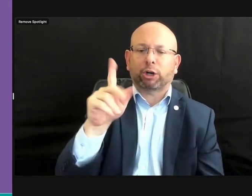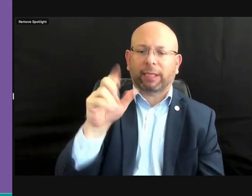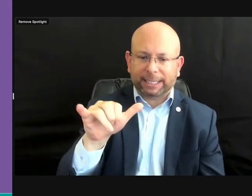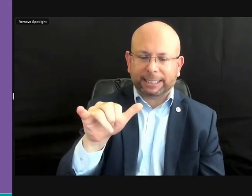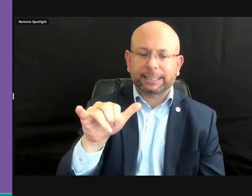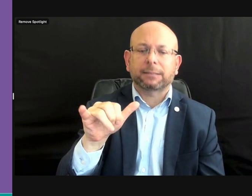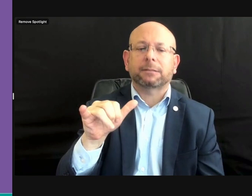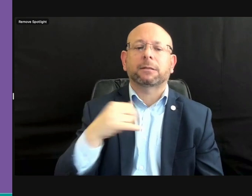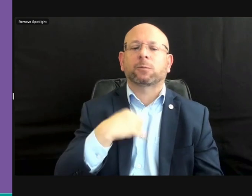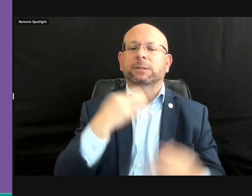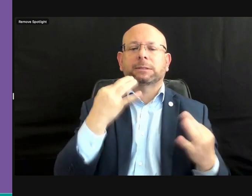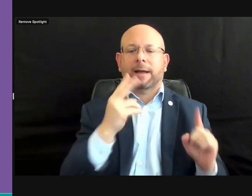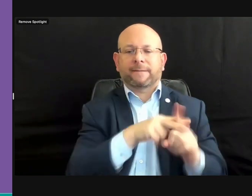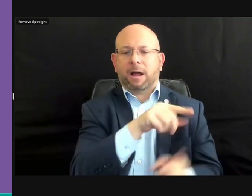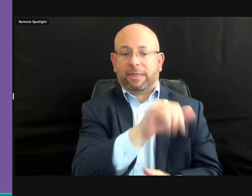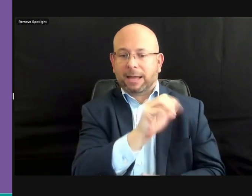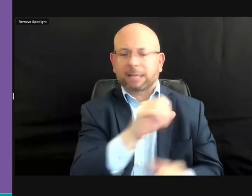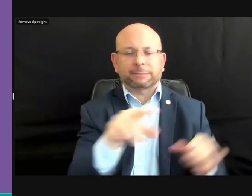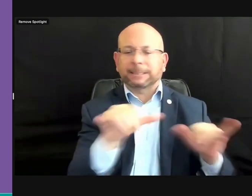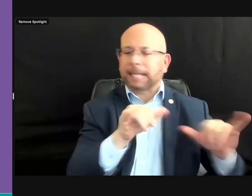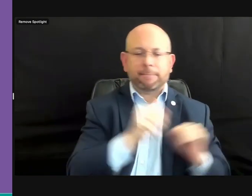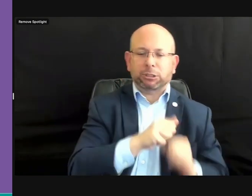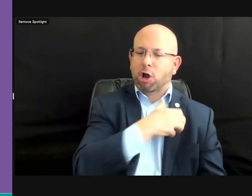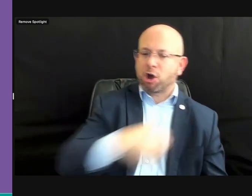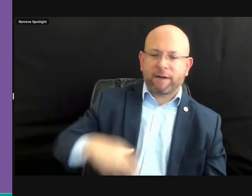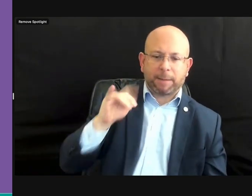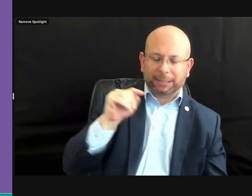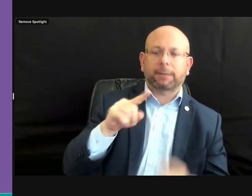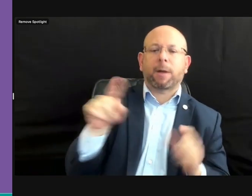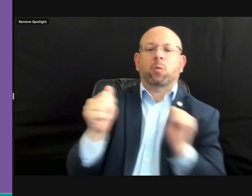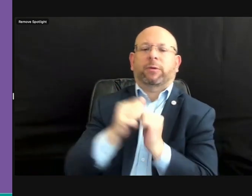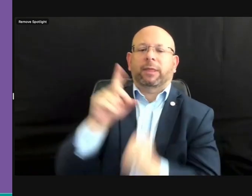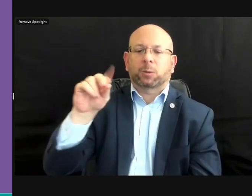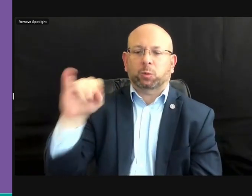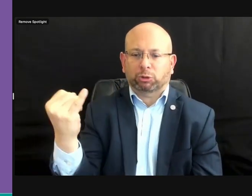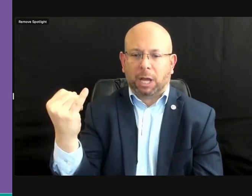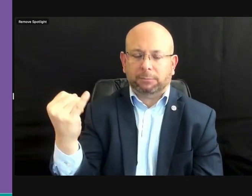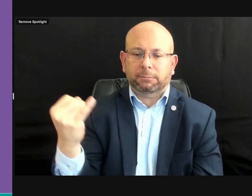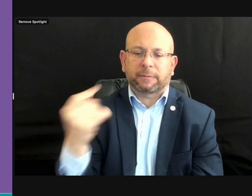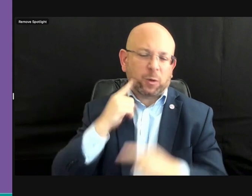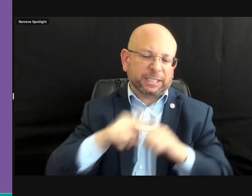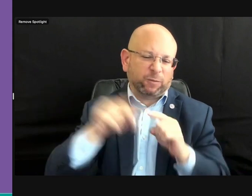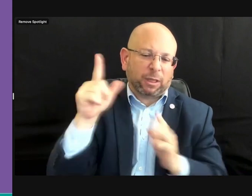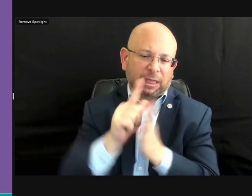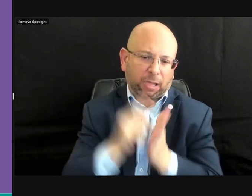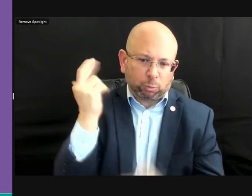against Berkeley for the same issue as with Harvard and MIT through the Department of Justice for different legal reasons.